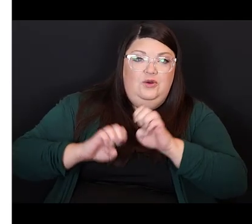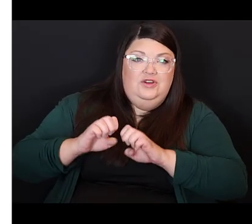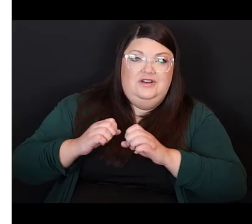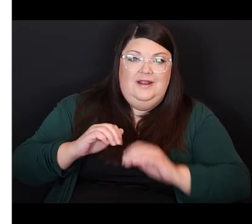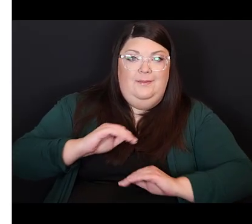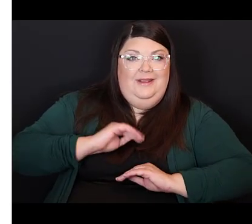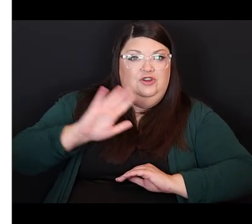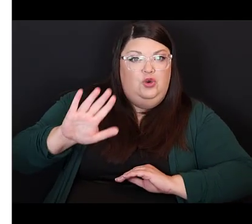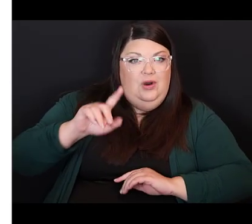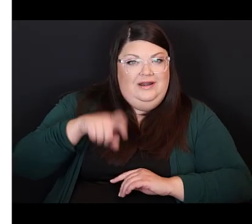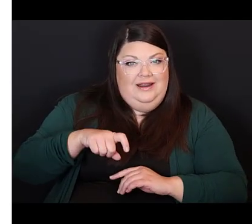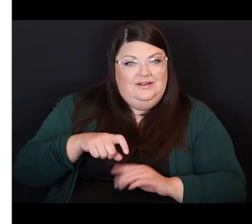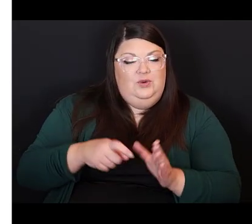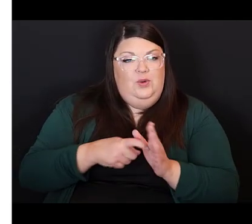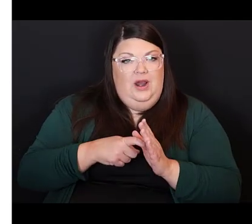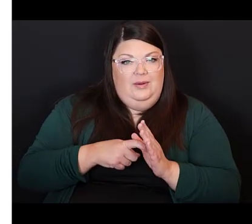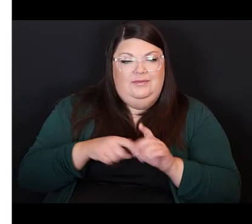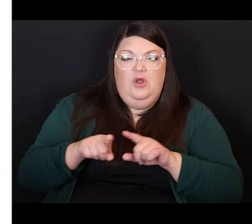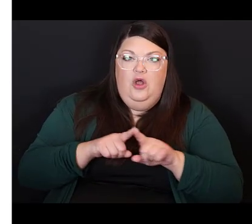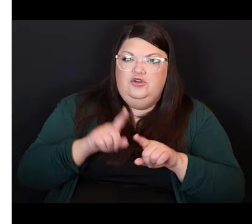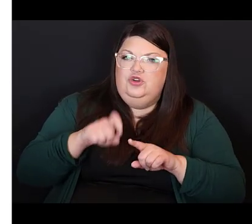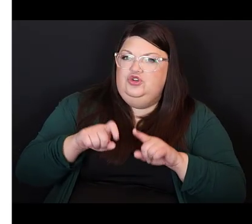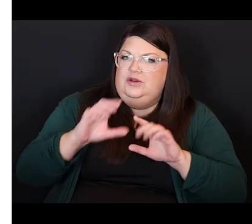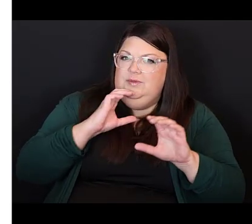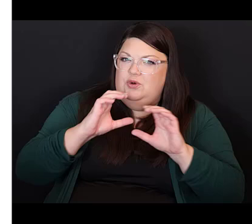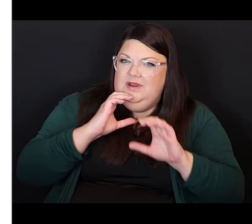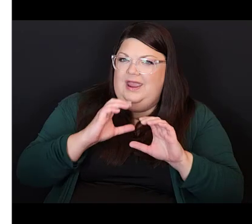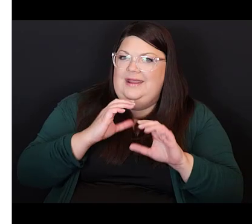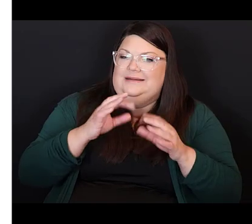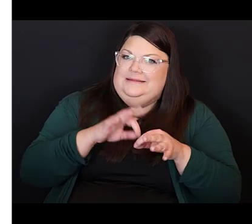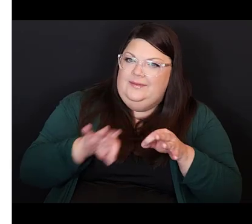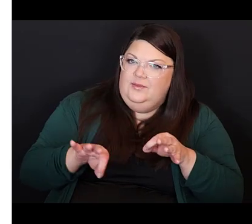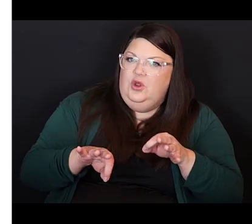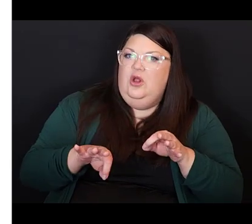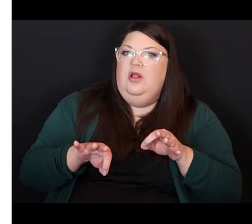needs and requirements. They should also communicate in simple and practical terms,